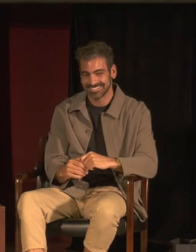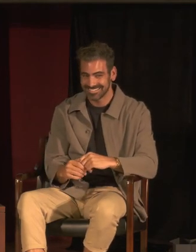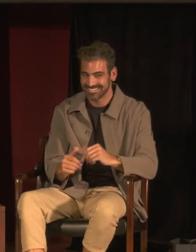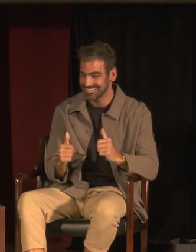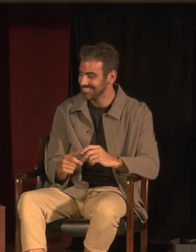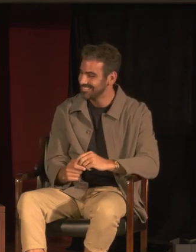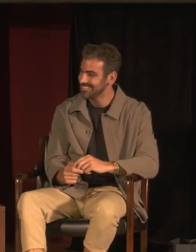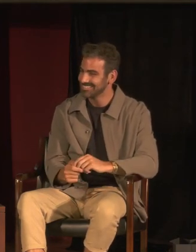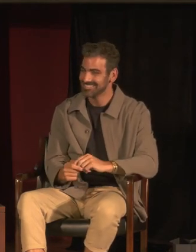a thrilling part of my work.